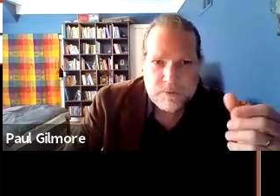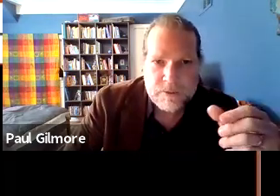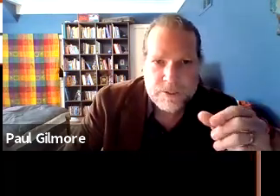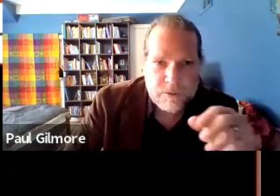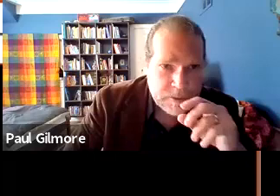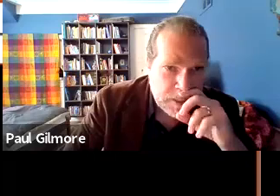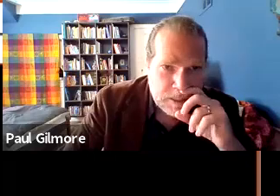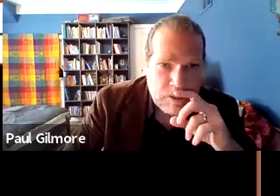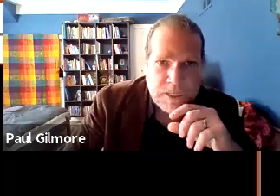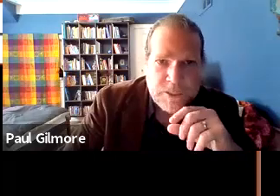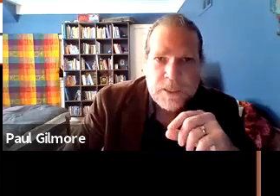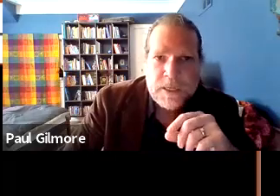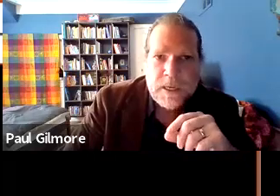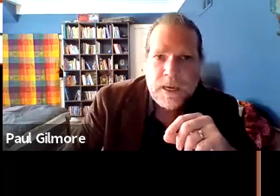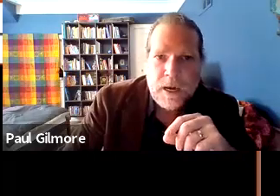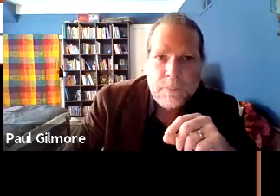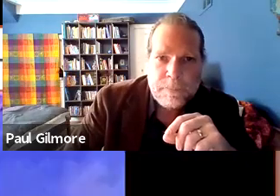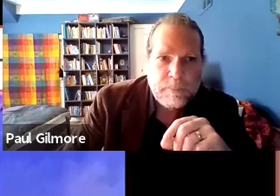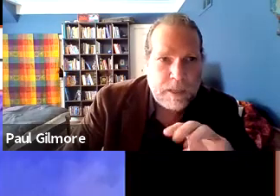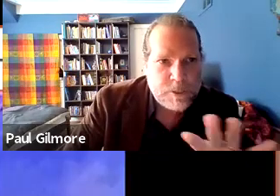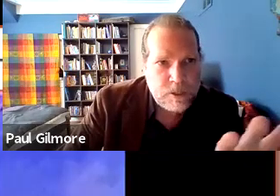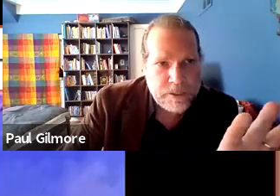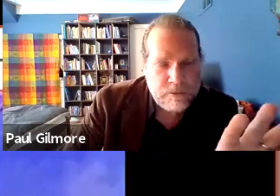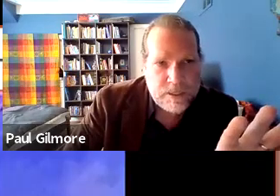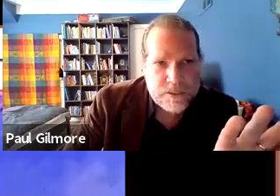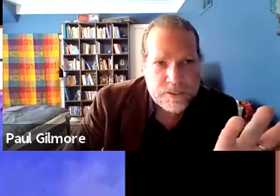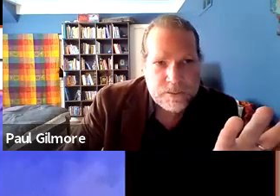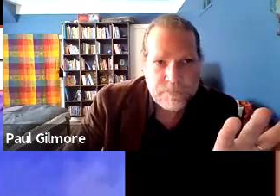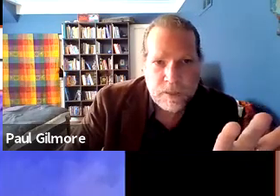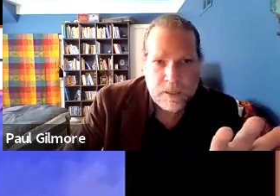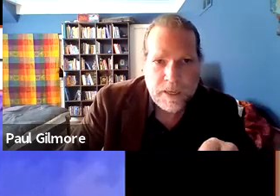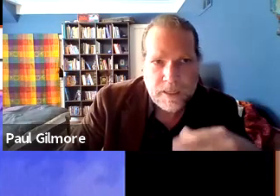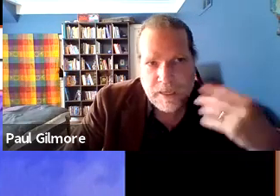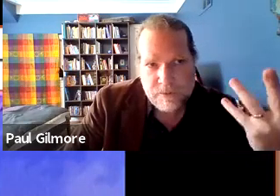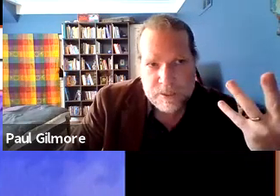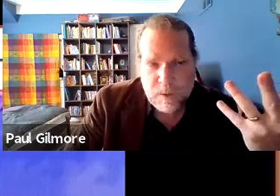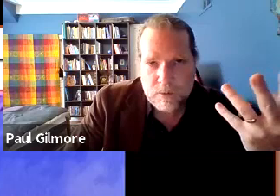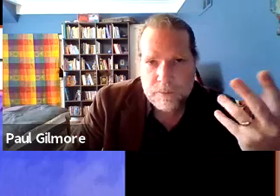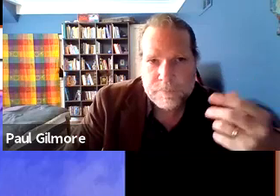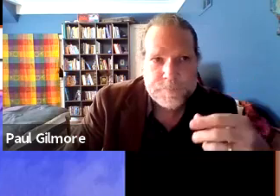several years ago in a car crash. But I'm showing you this. And I gave you this poem.